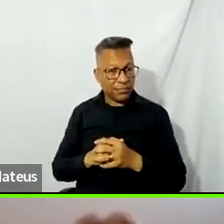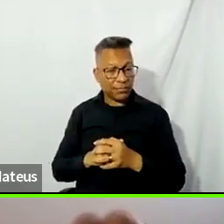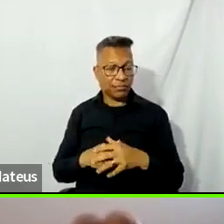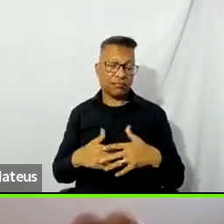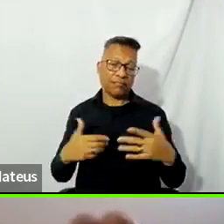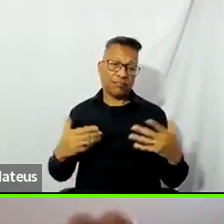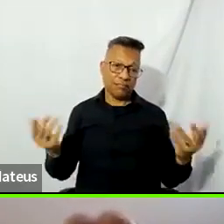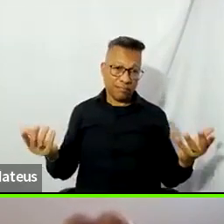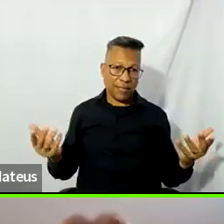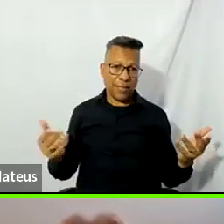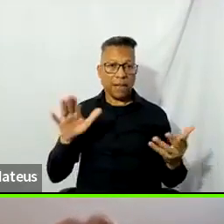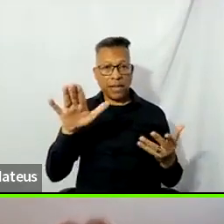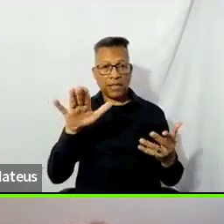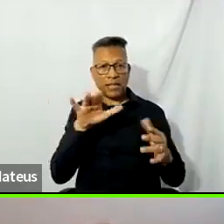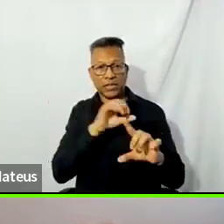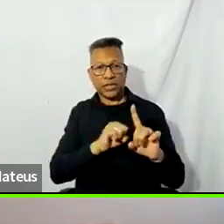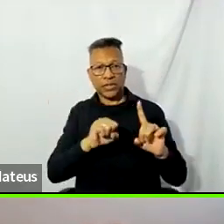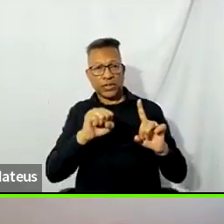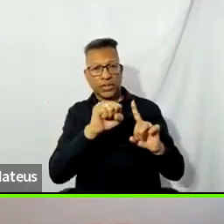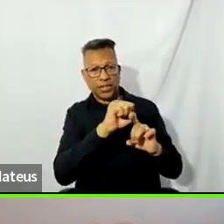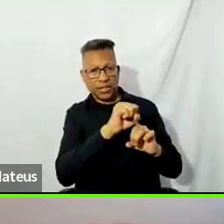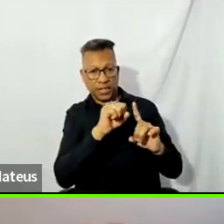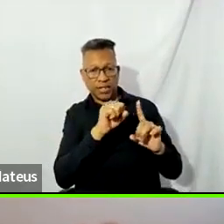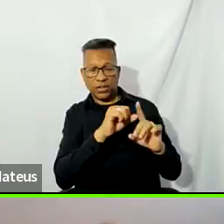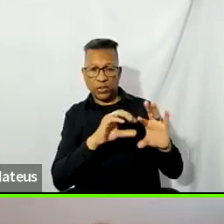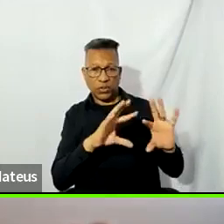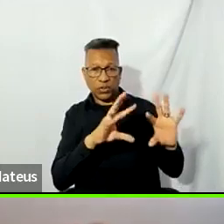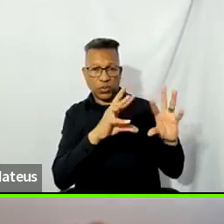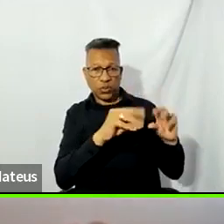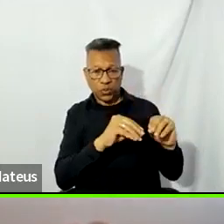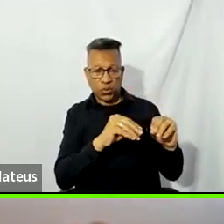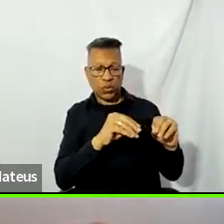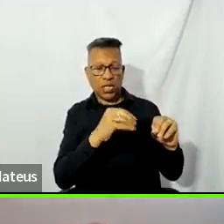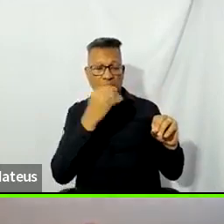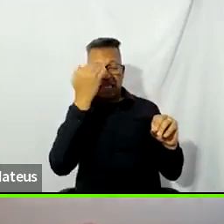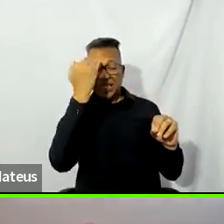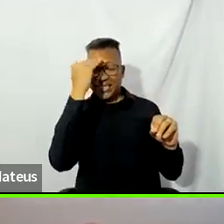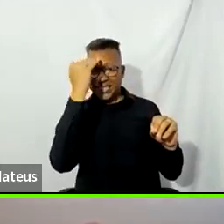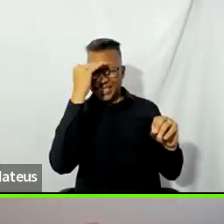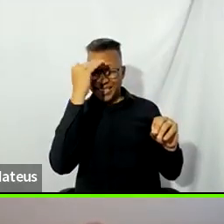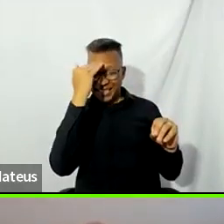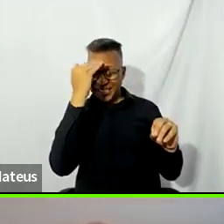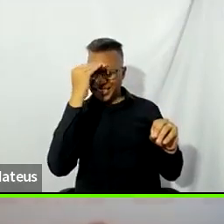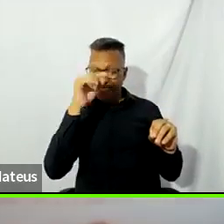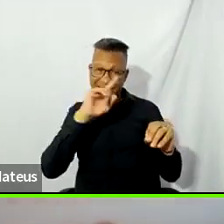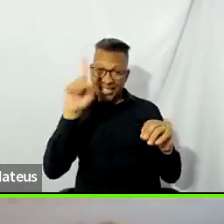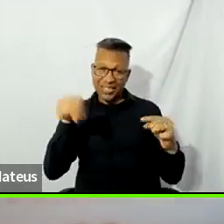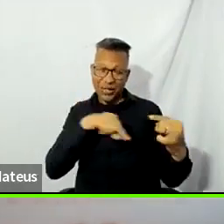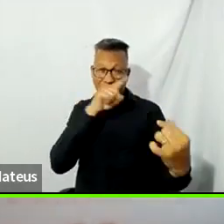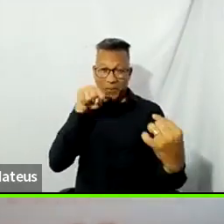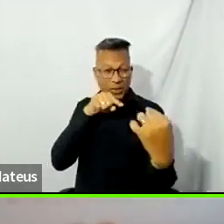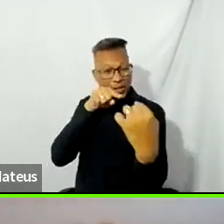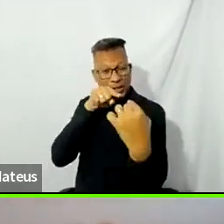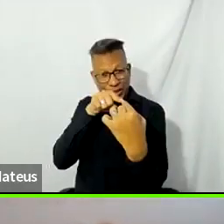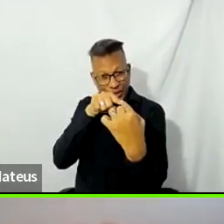society, where we ere as he puts it, these things where as he puts it, these things objectively exist, so objectively exist. So you know that that's the problem but